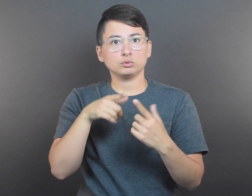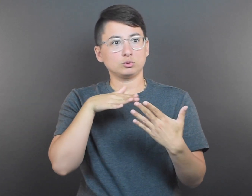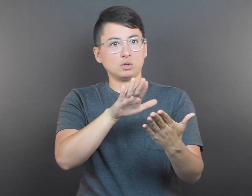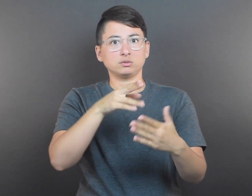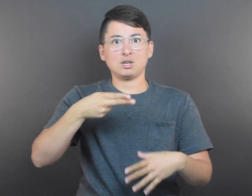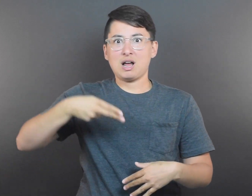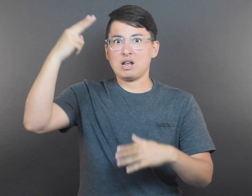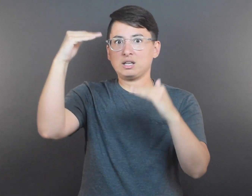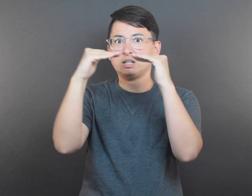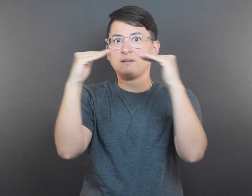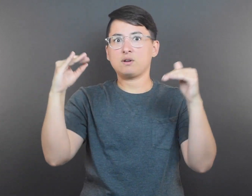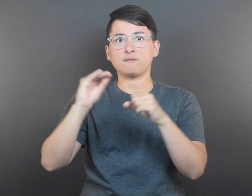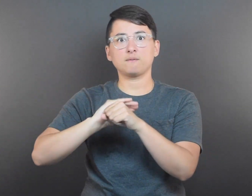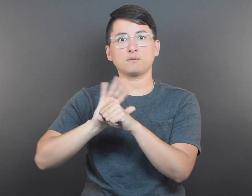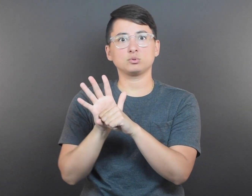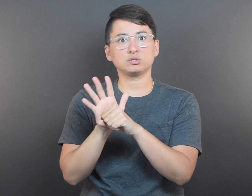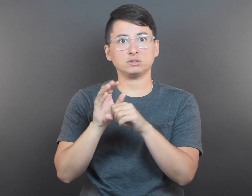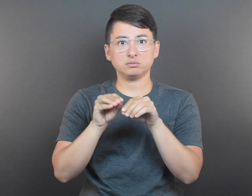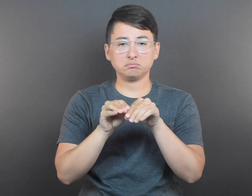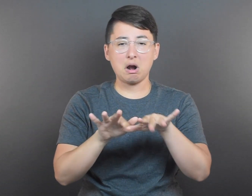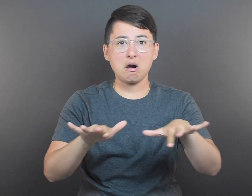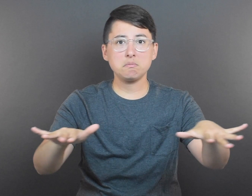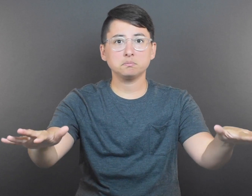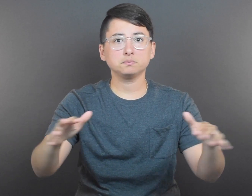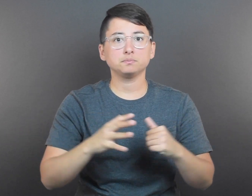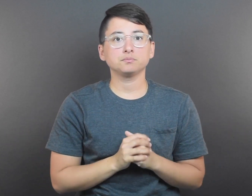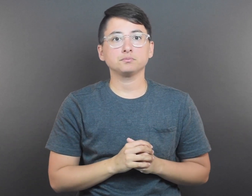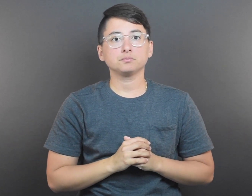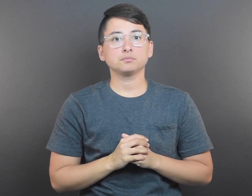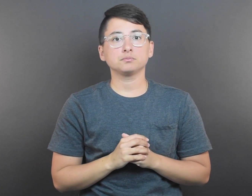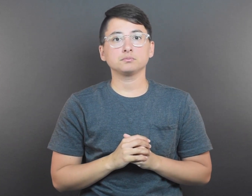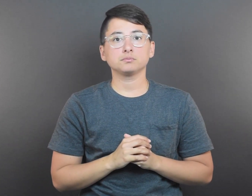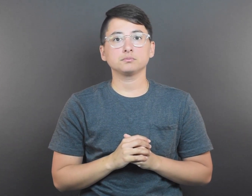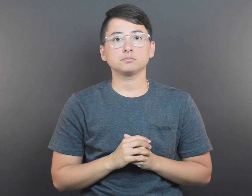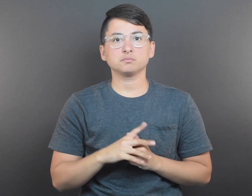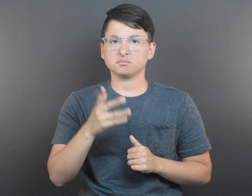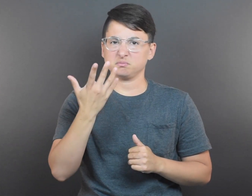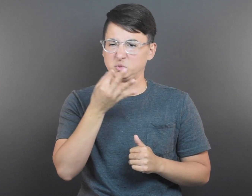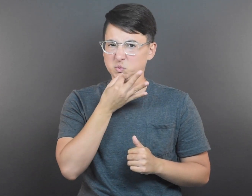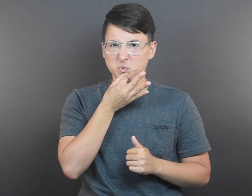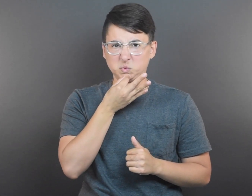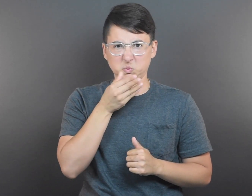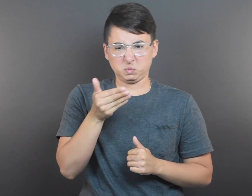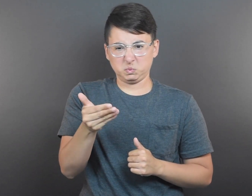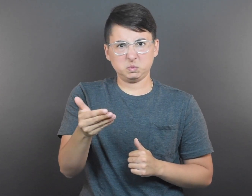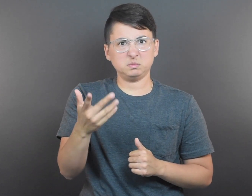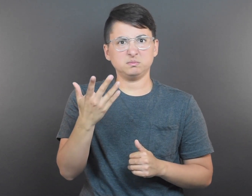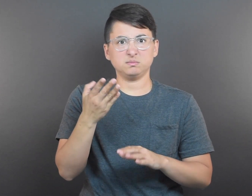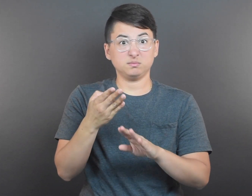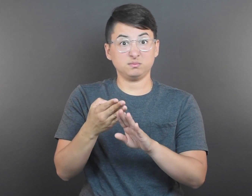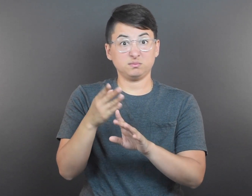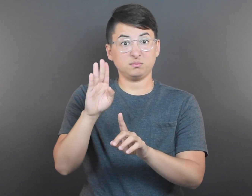It was not long before Watonwan County decided to hold community testing events at Madelia